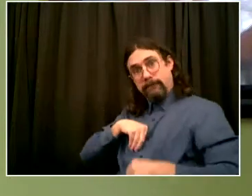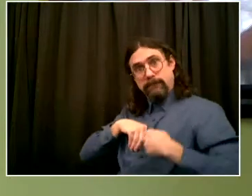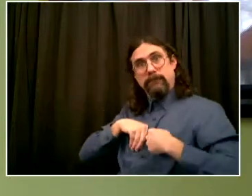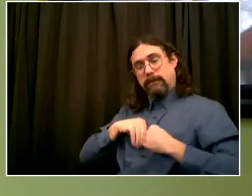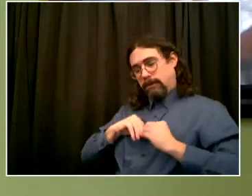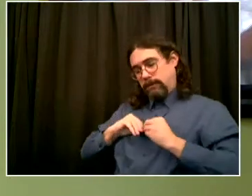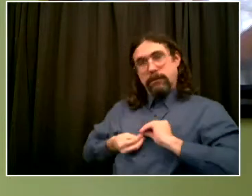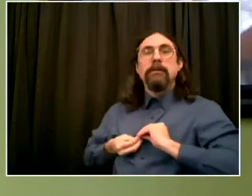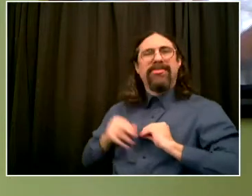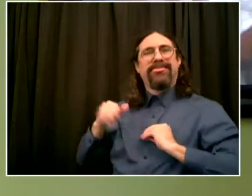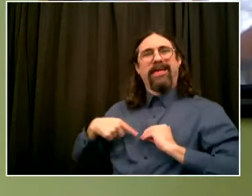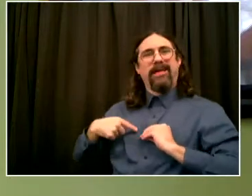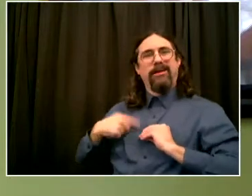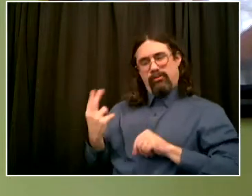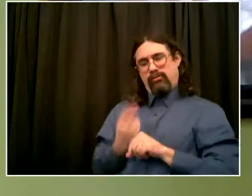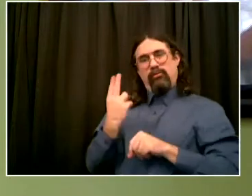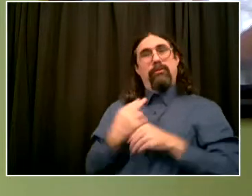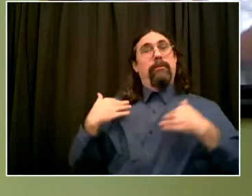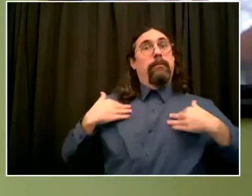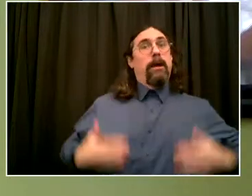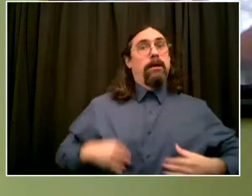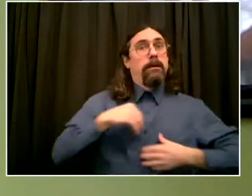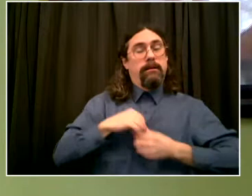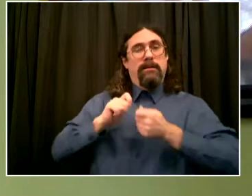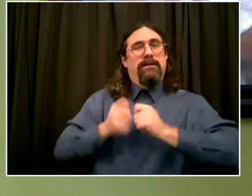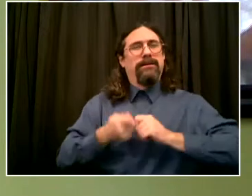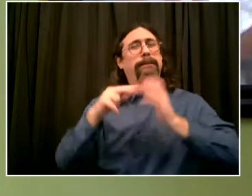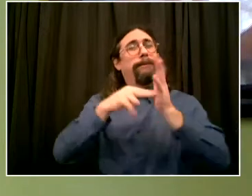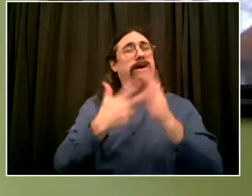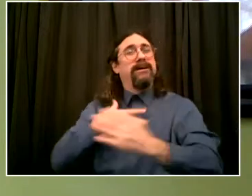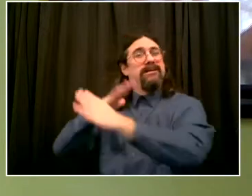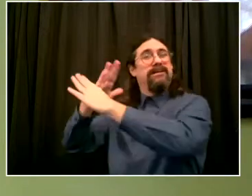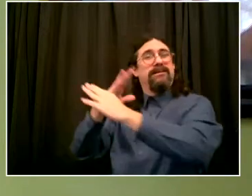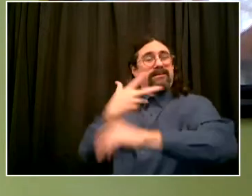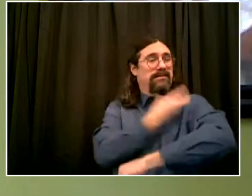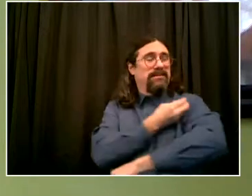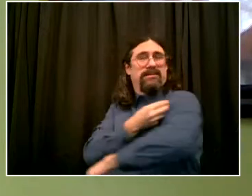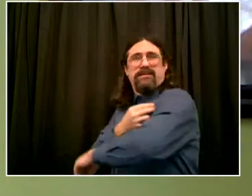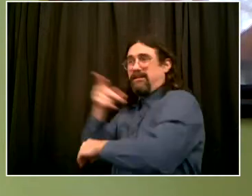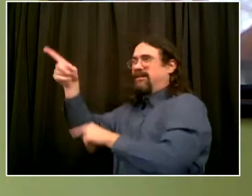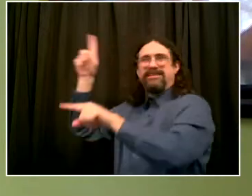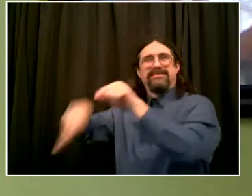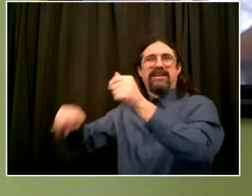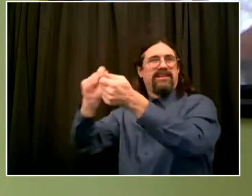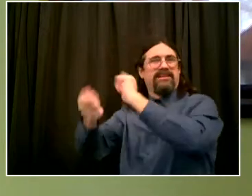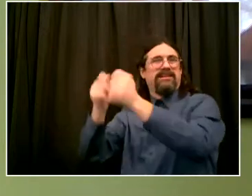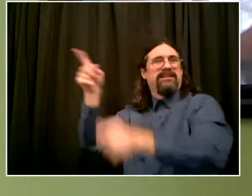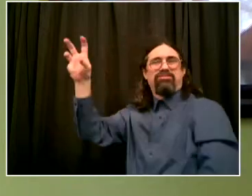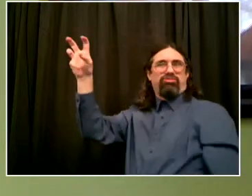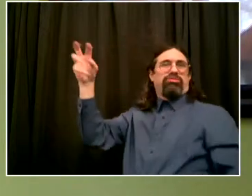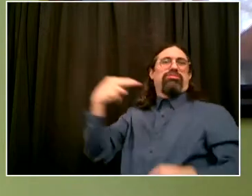SECOND POINT TO KEEP IN MIND. THIS IS ACTUALLY A VERY DIFFICULT